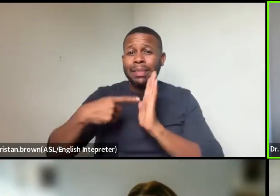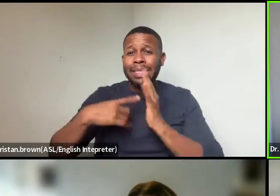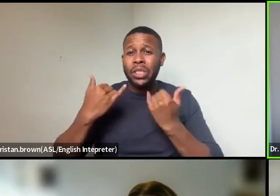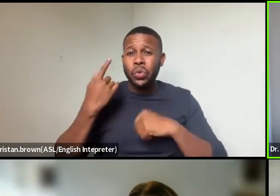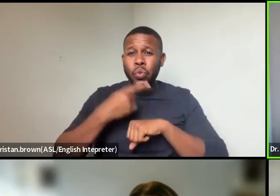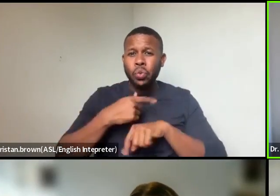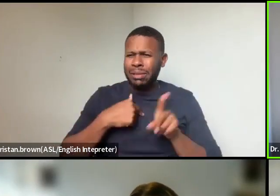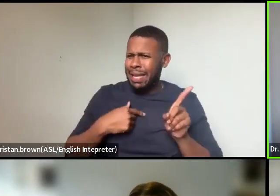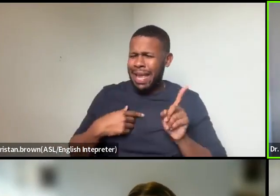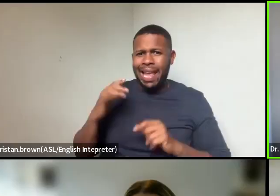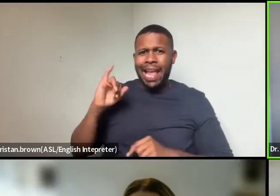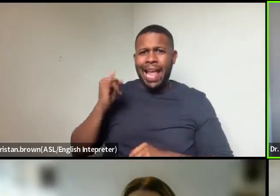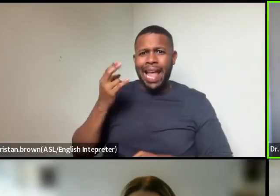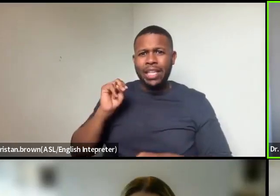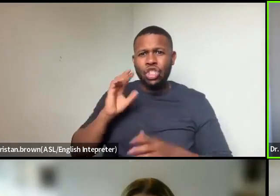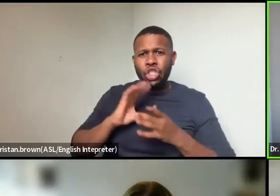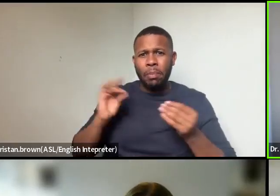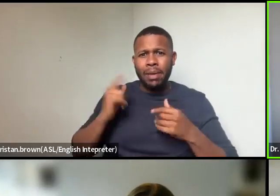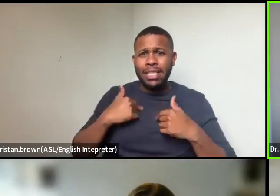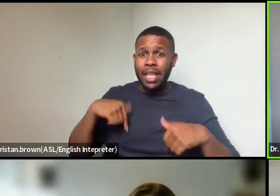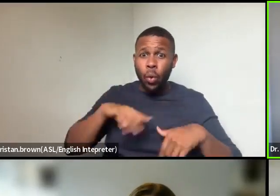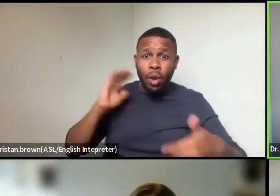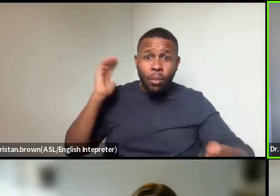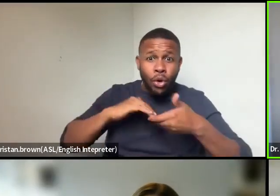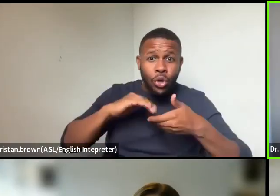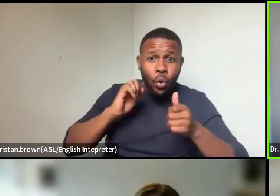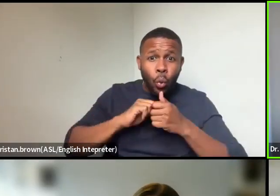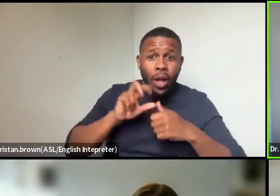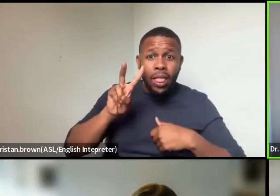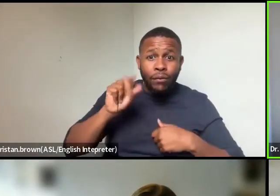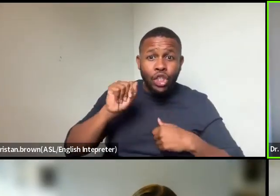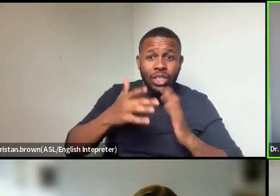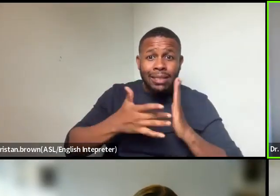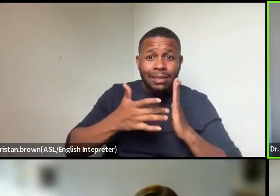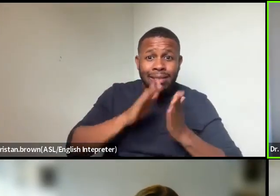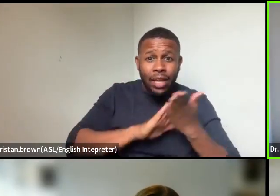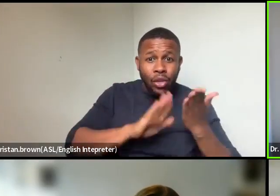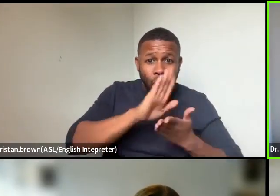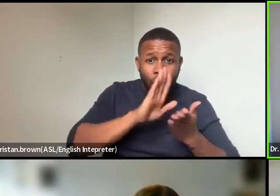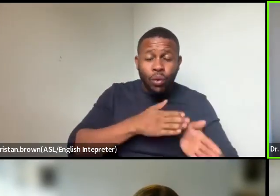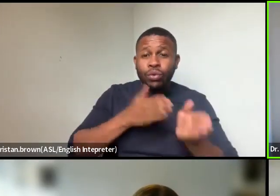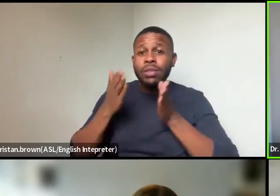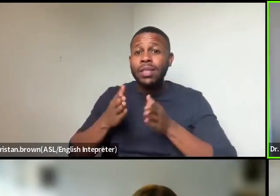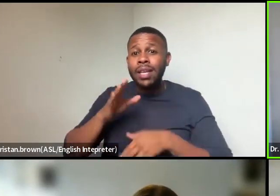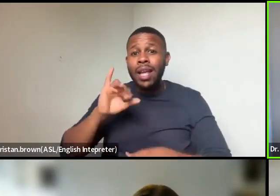Director so she can express what her heart feels. We're so excited to have had all of the